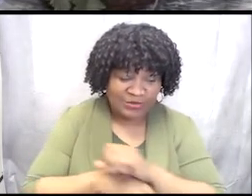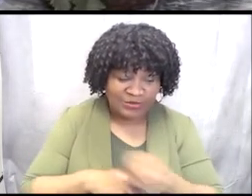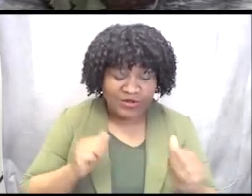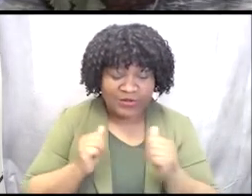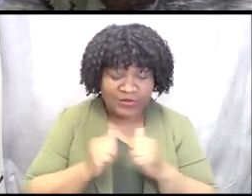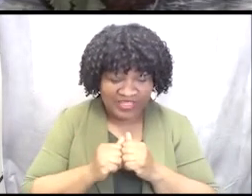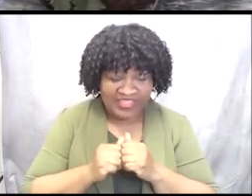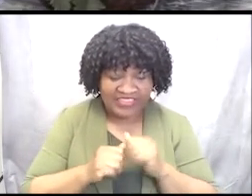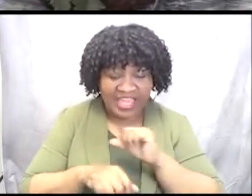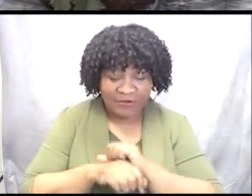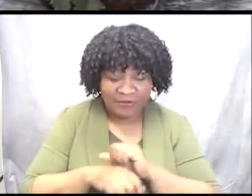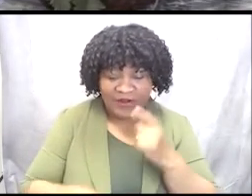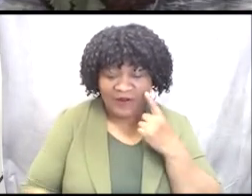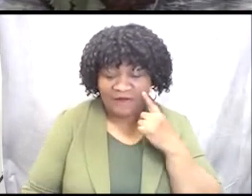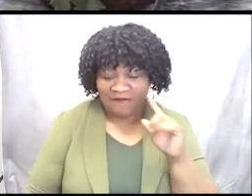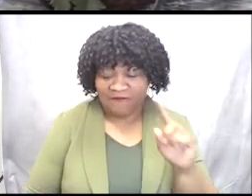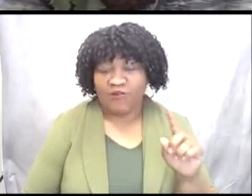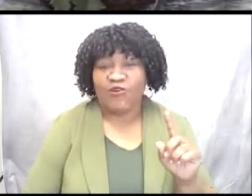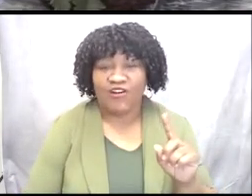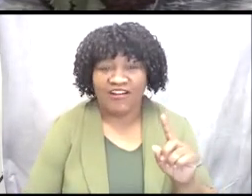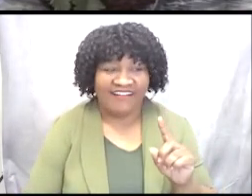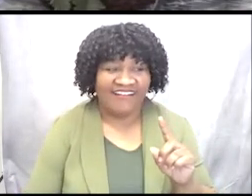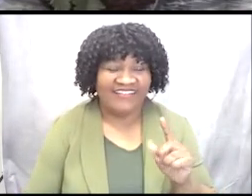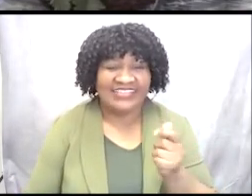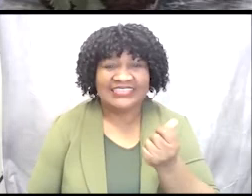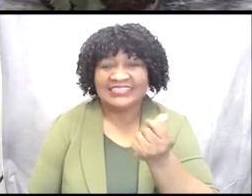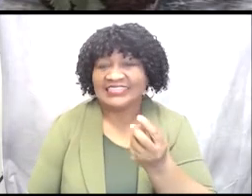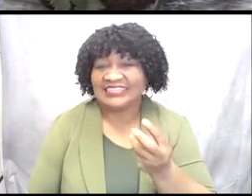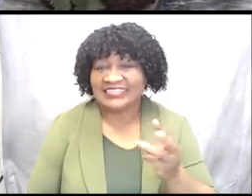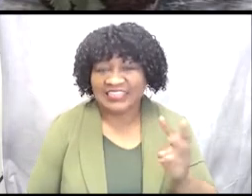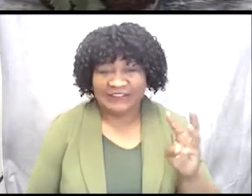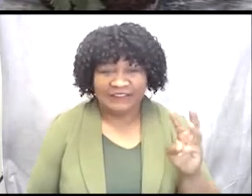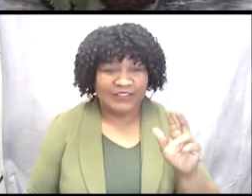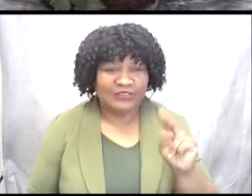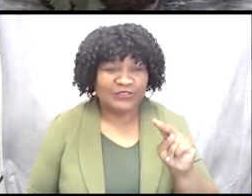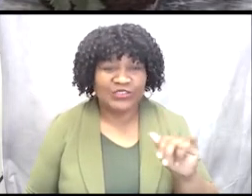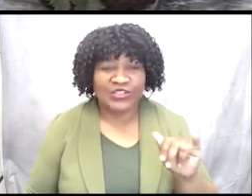and work for several New York City administrations.